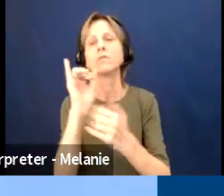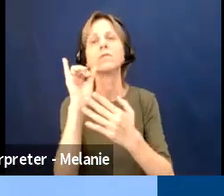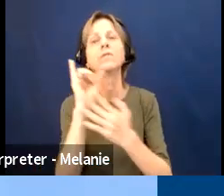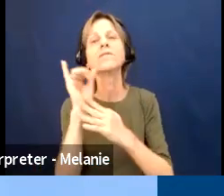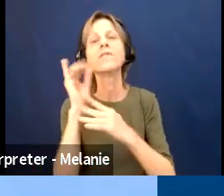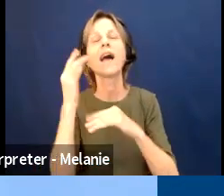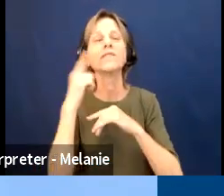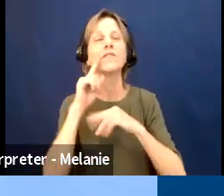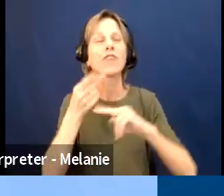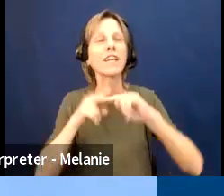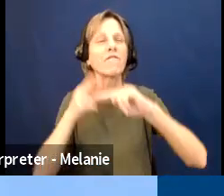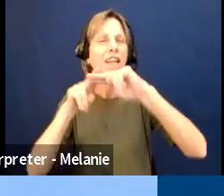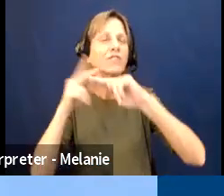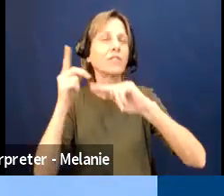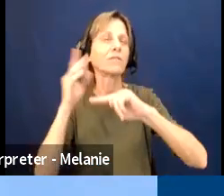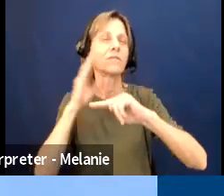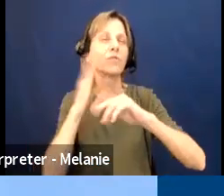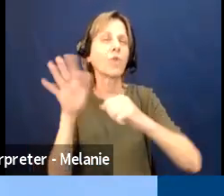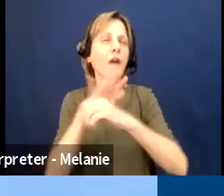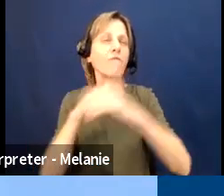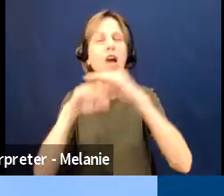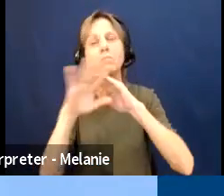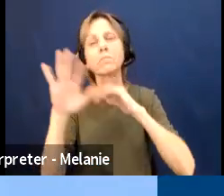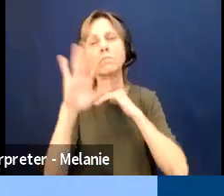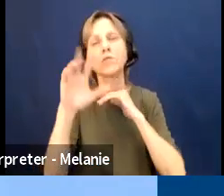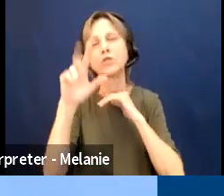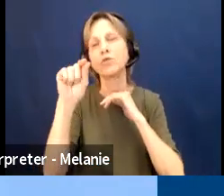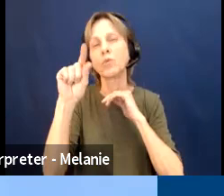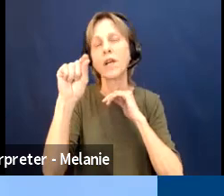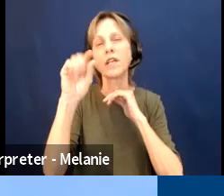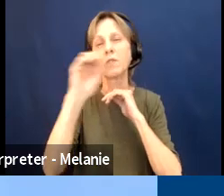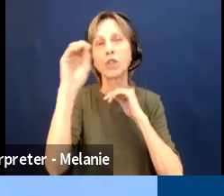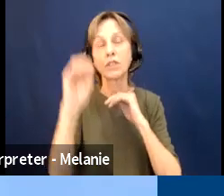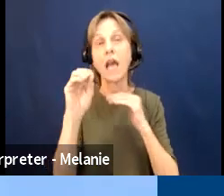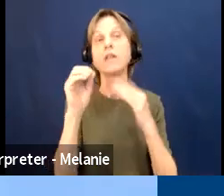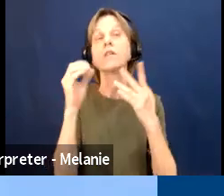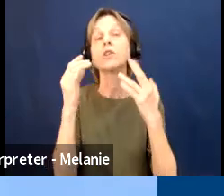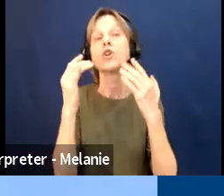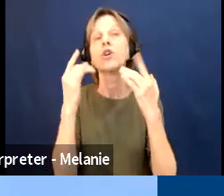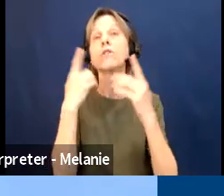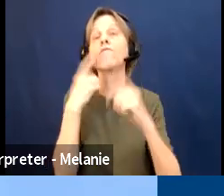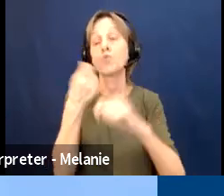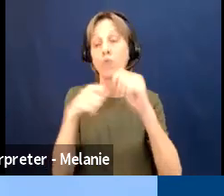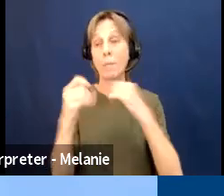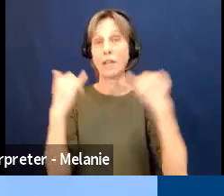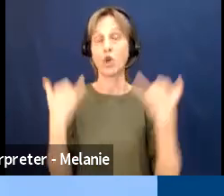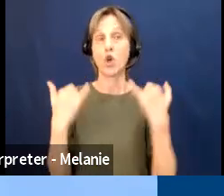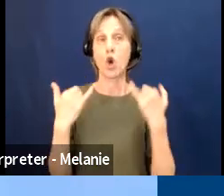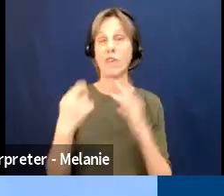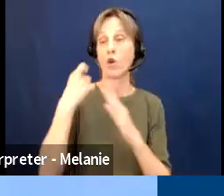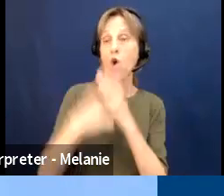of your personal belongings at current replacement costs insurance also place pays to replace your